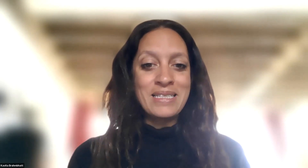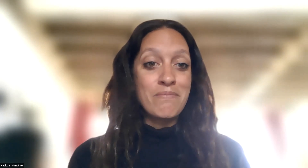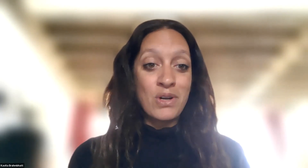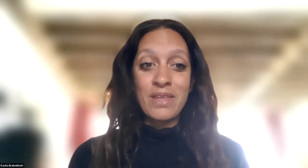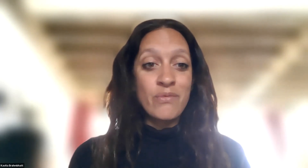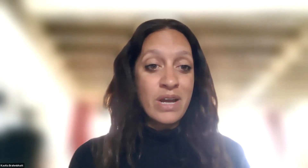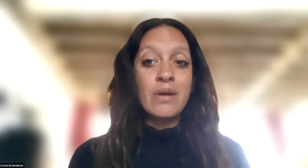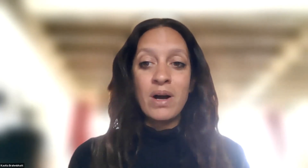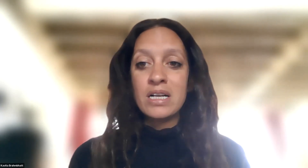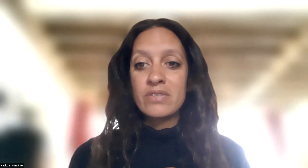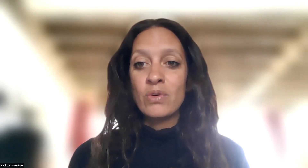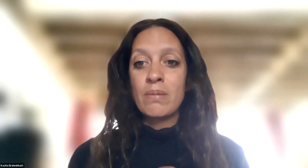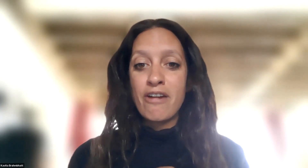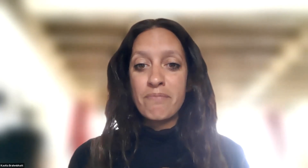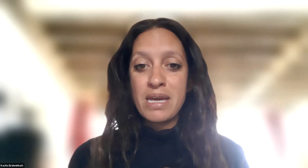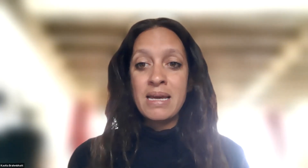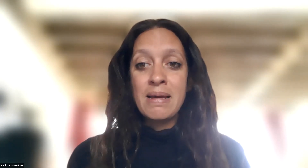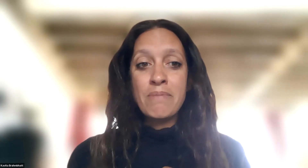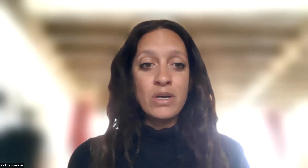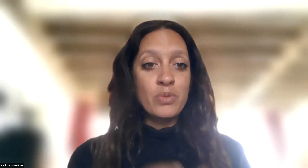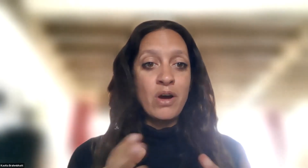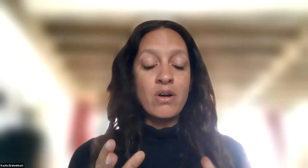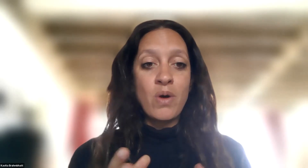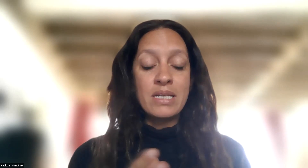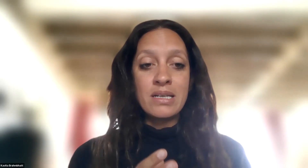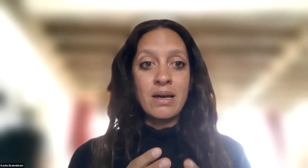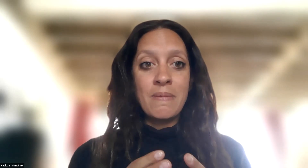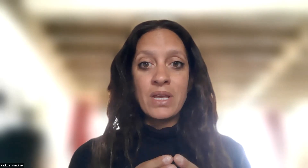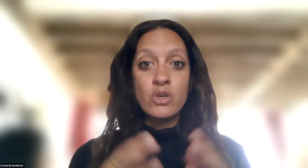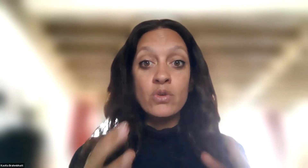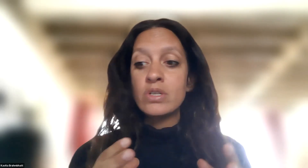high-levels of satisfaction that we have seen from that help